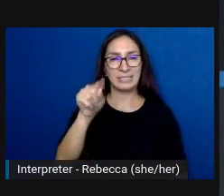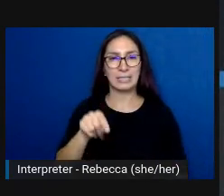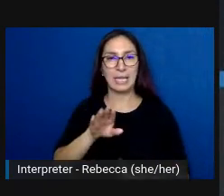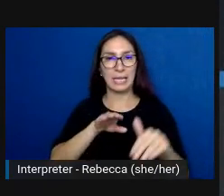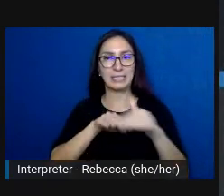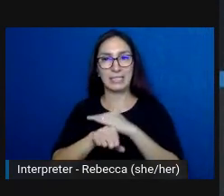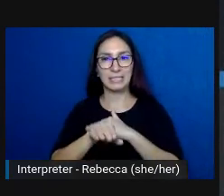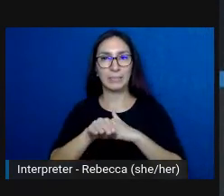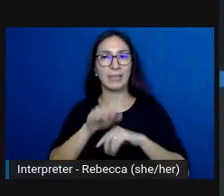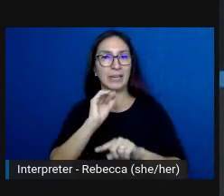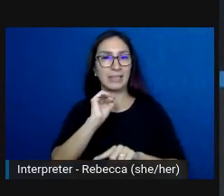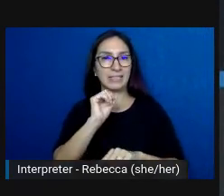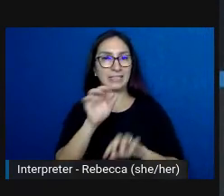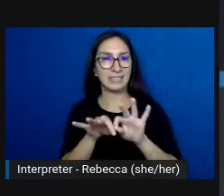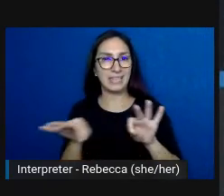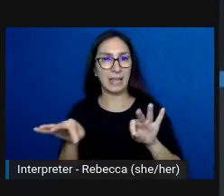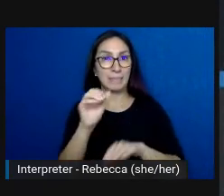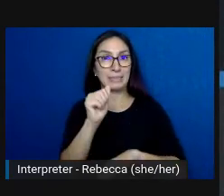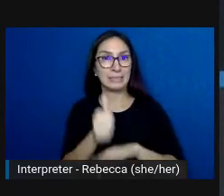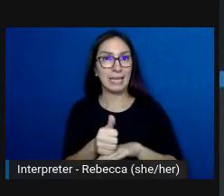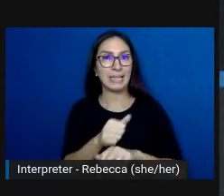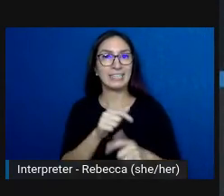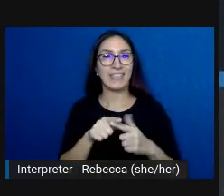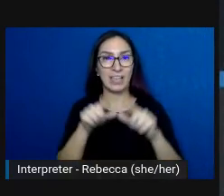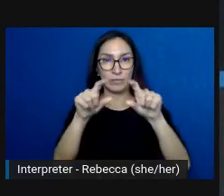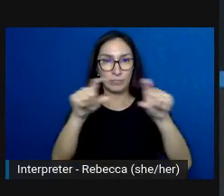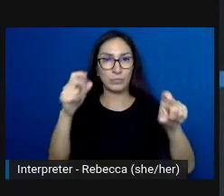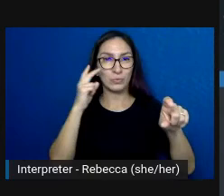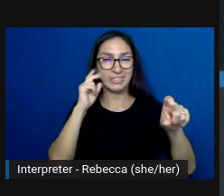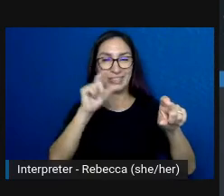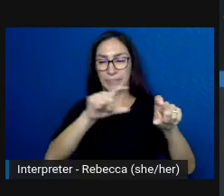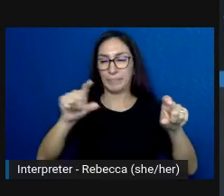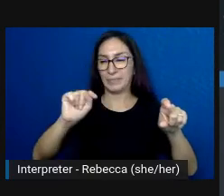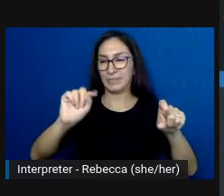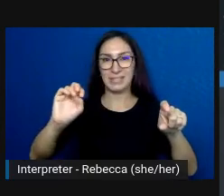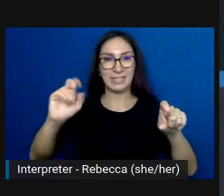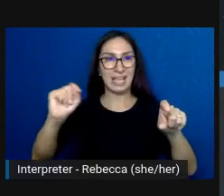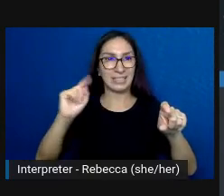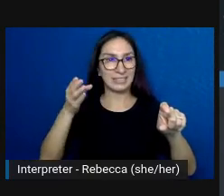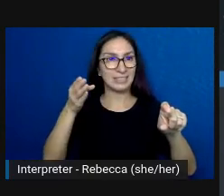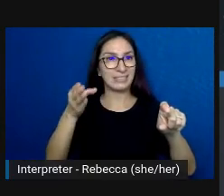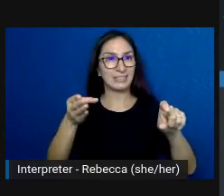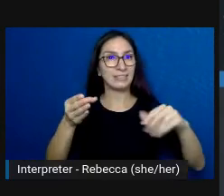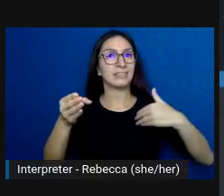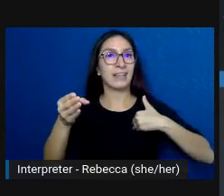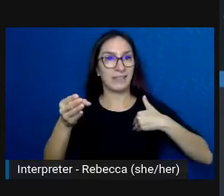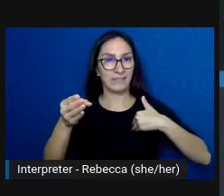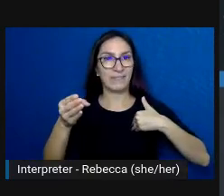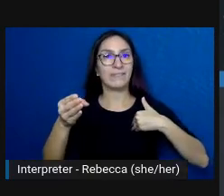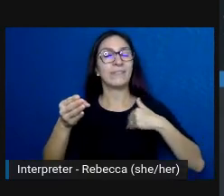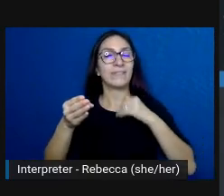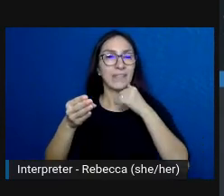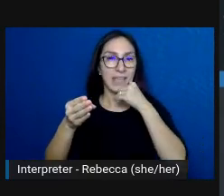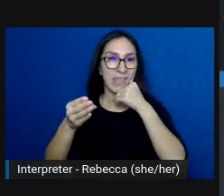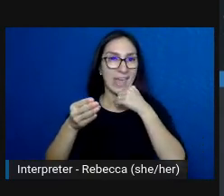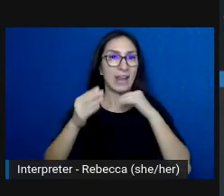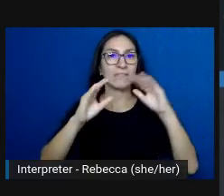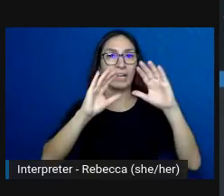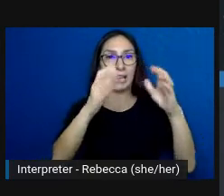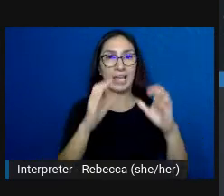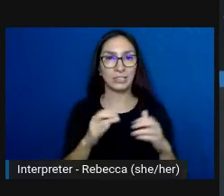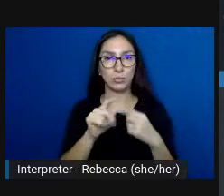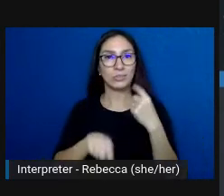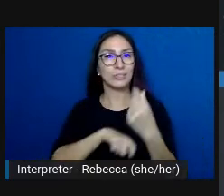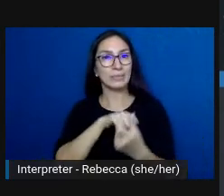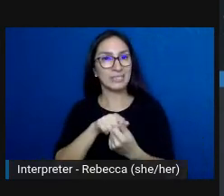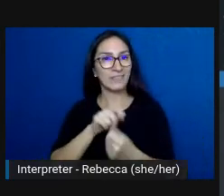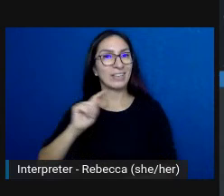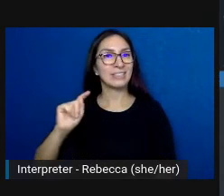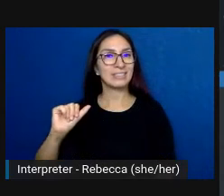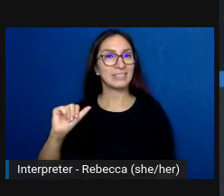and here is text and the classes are specific text for creation.